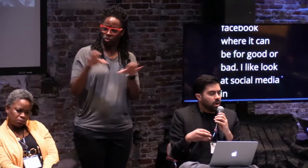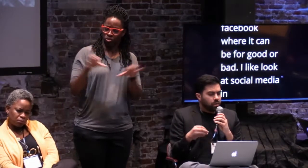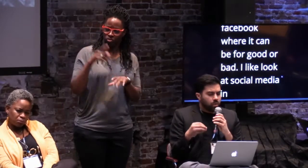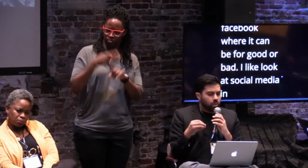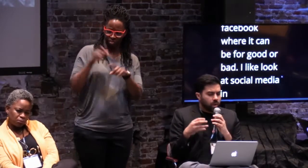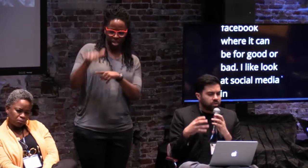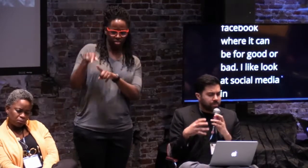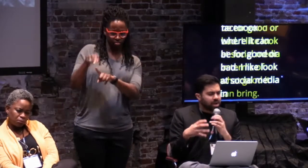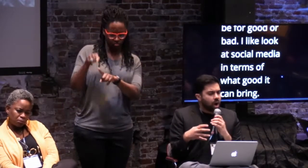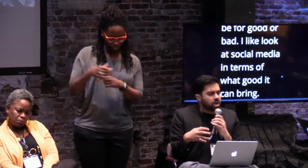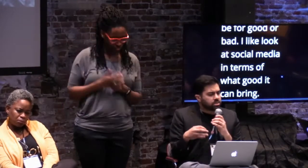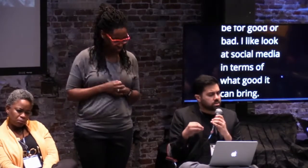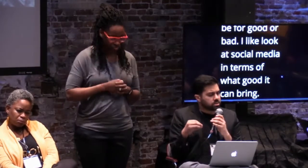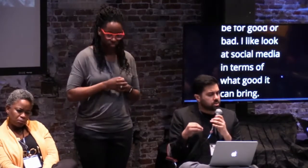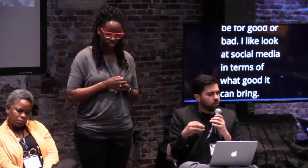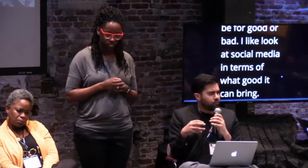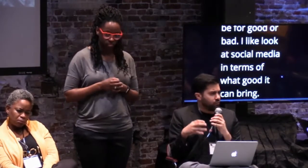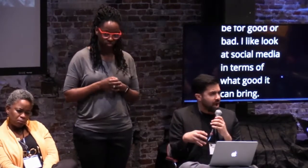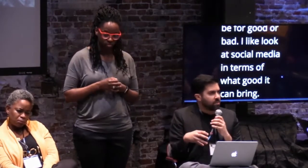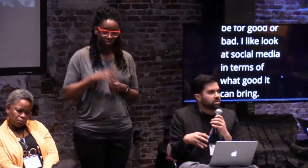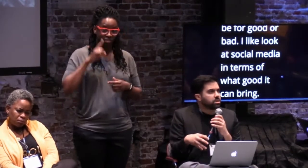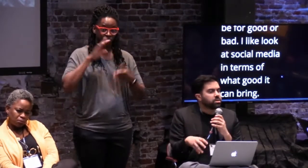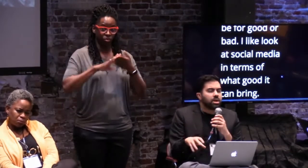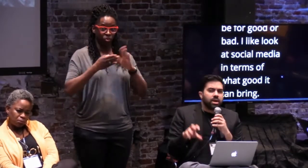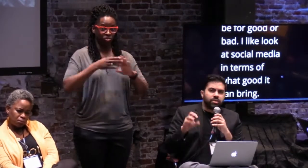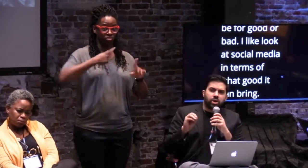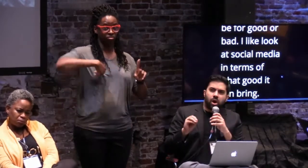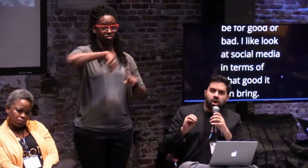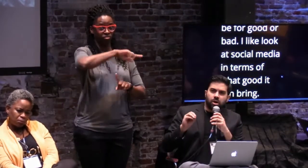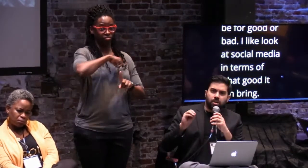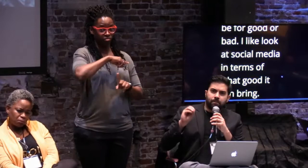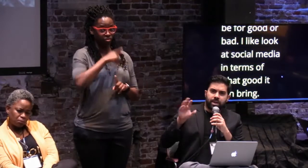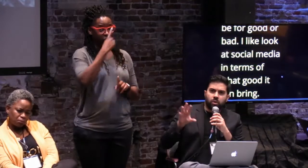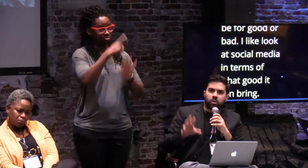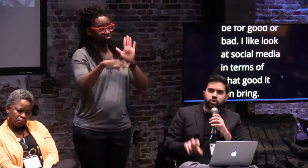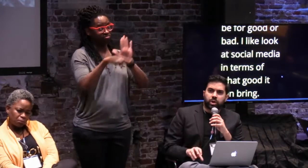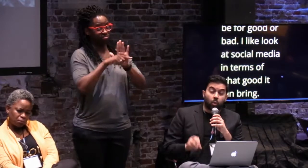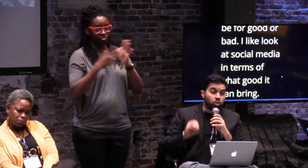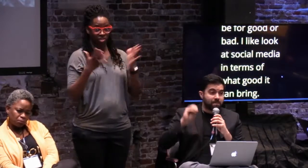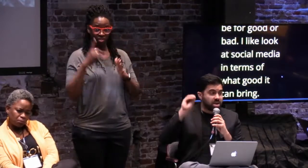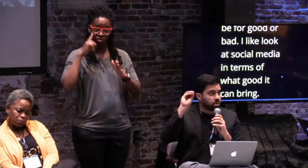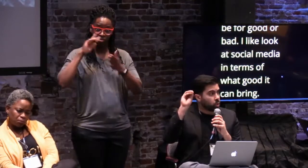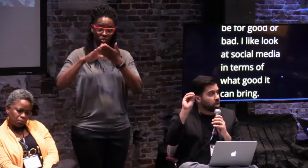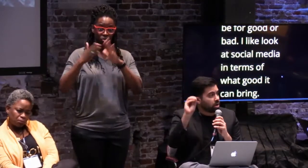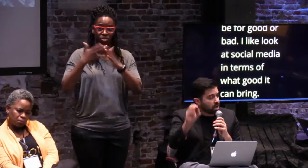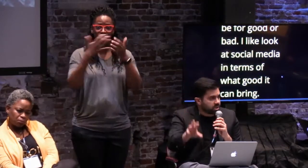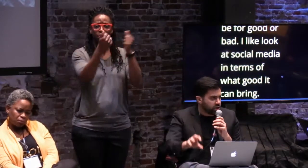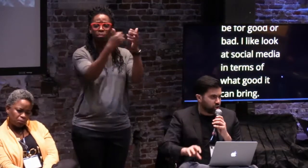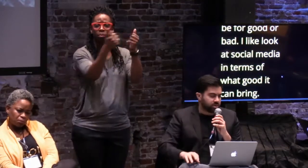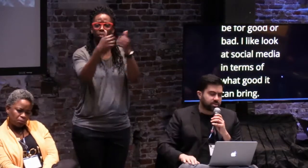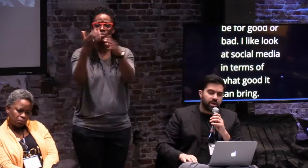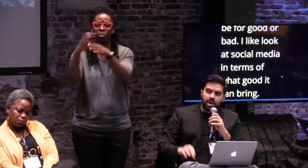is so, one of the big cons is so fragmented. There are people doing amazing work in Los Angeles,